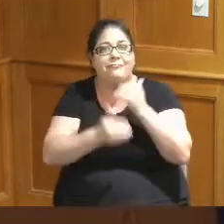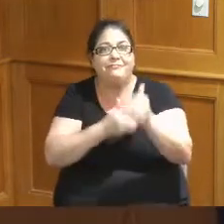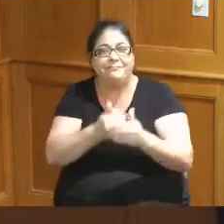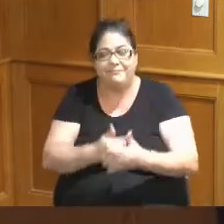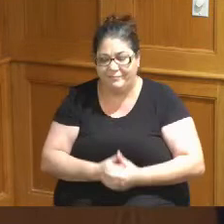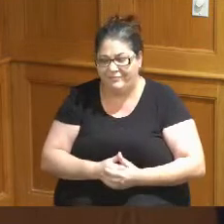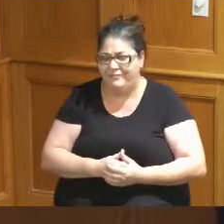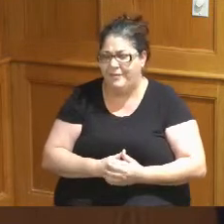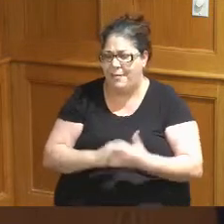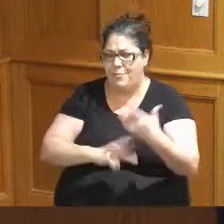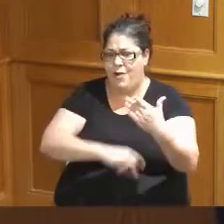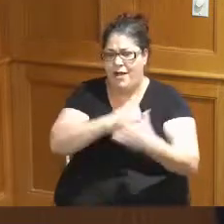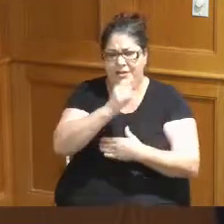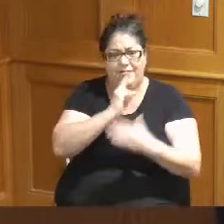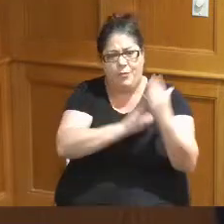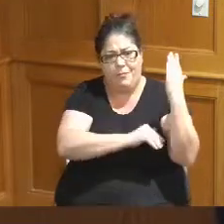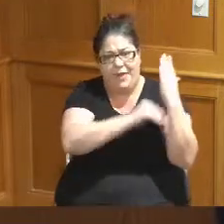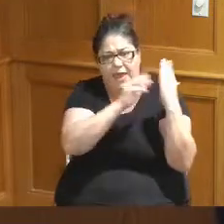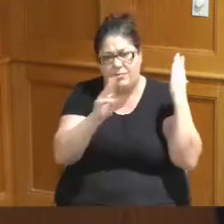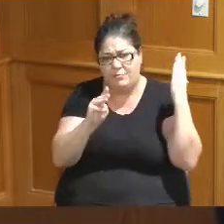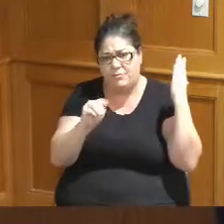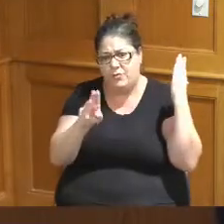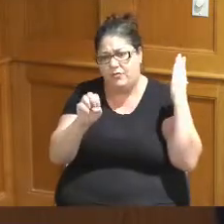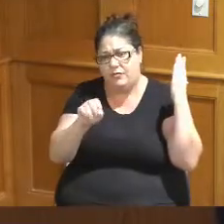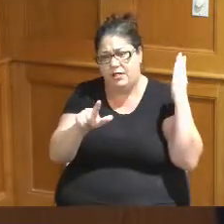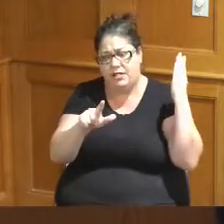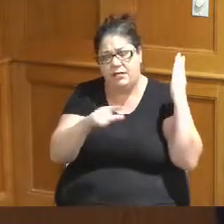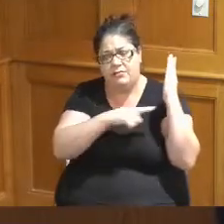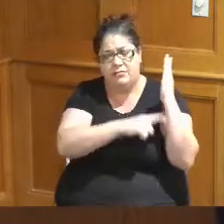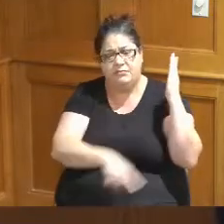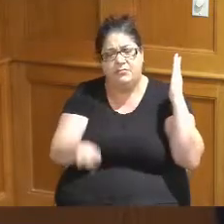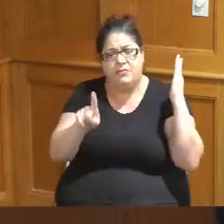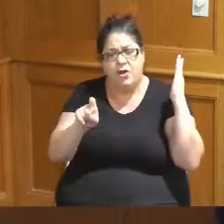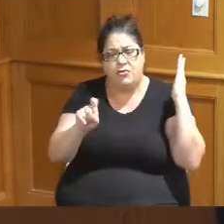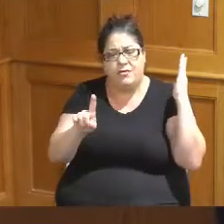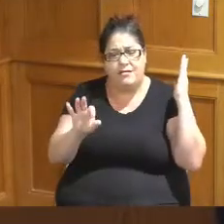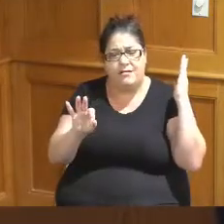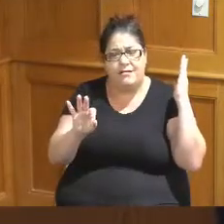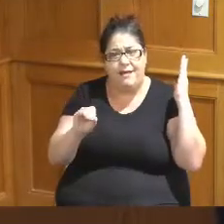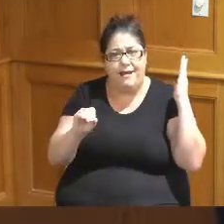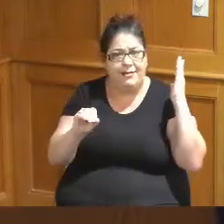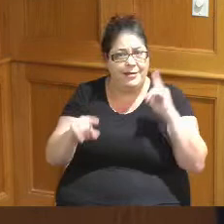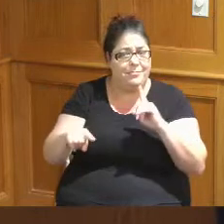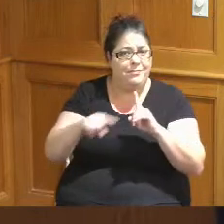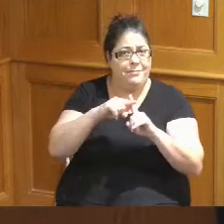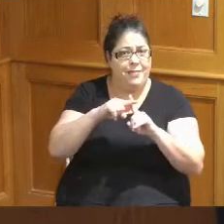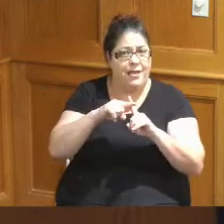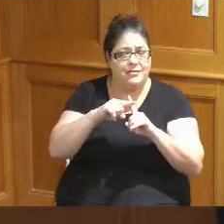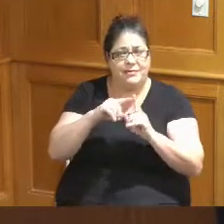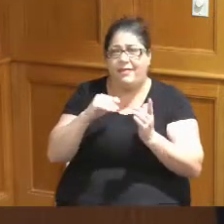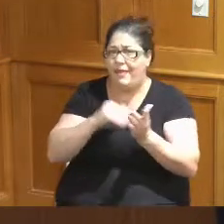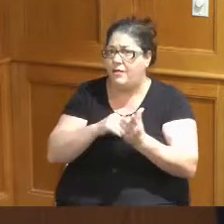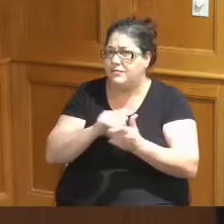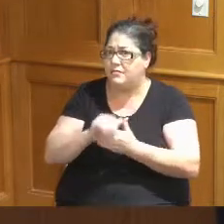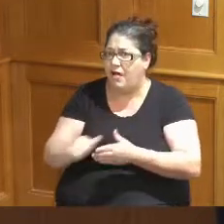project I think it was the mural project was about 190 plus thousand dollars in terms of that project